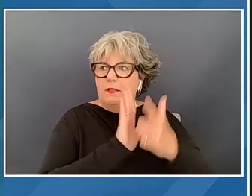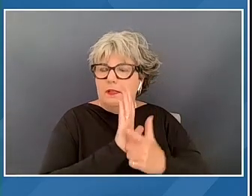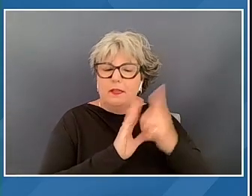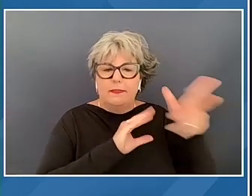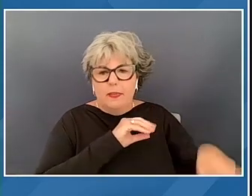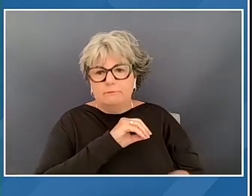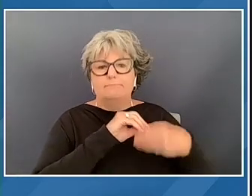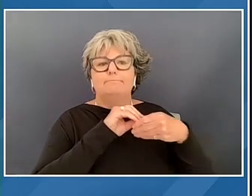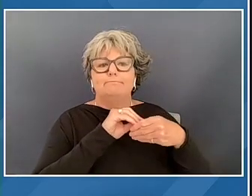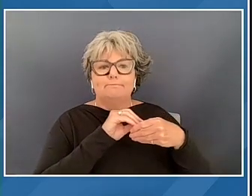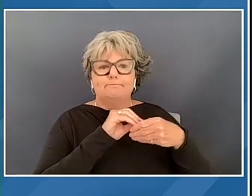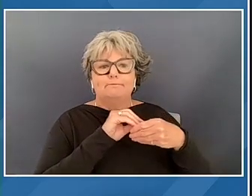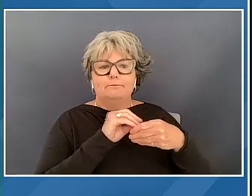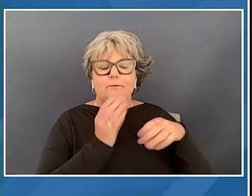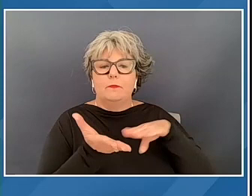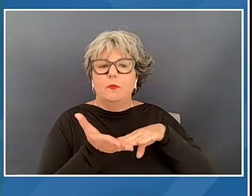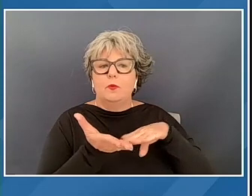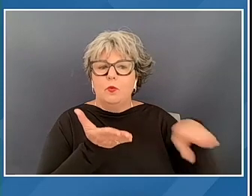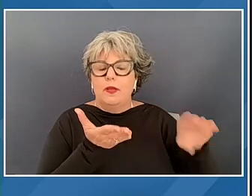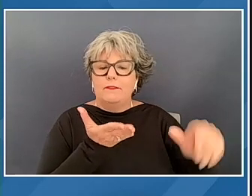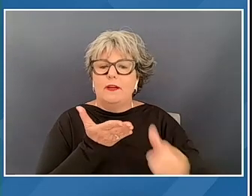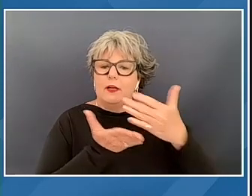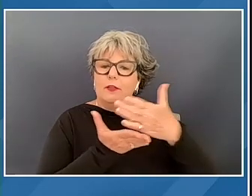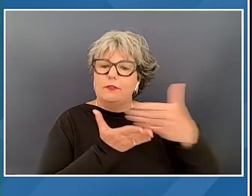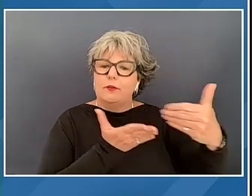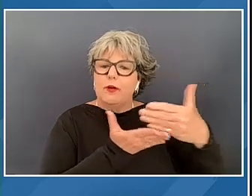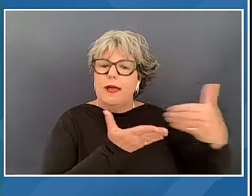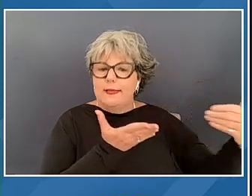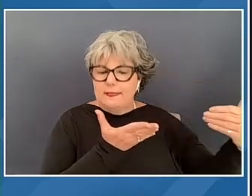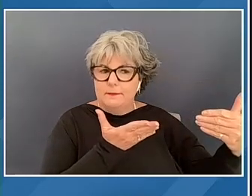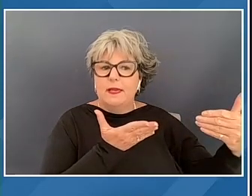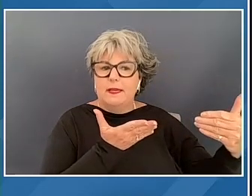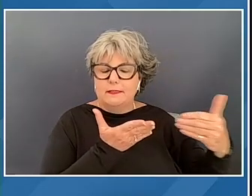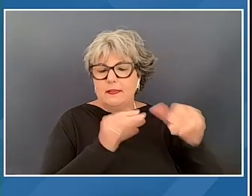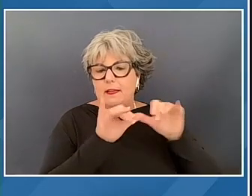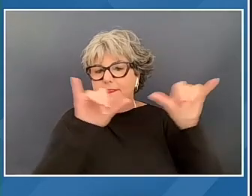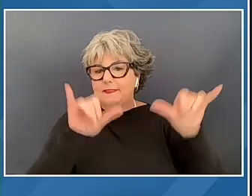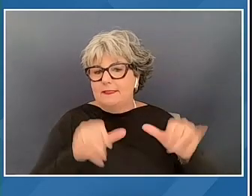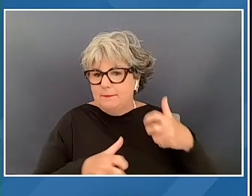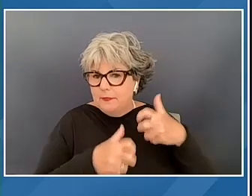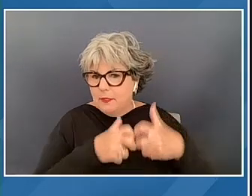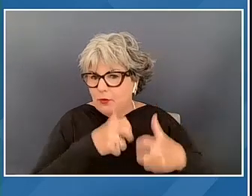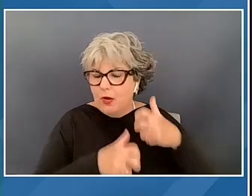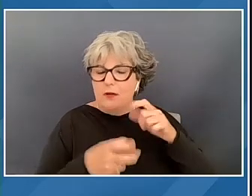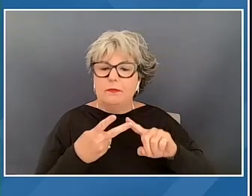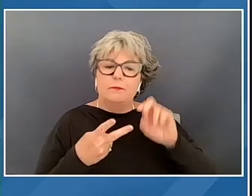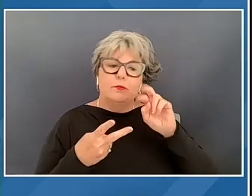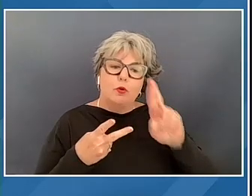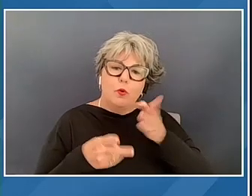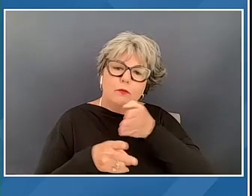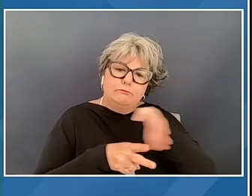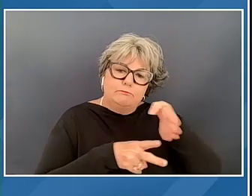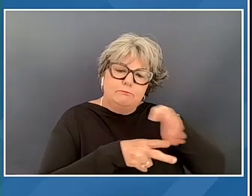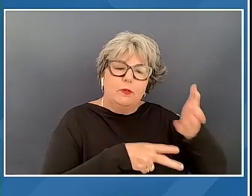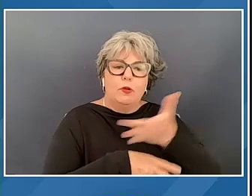waive other aspects of systemic problems or areas that we feel we need to address